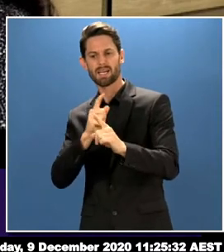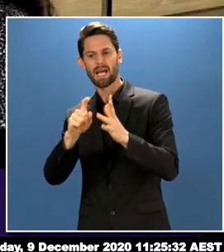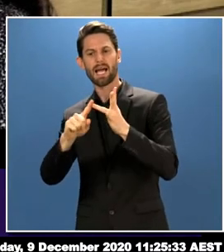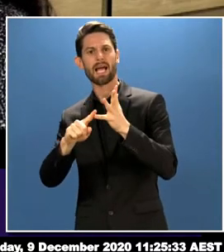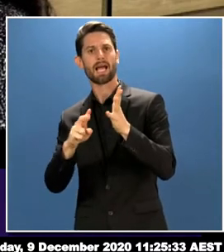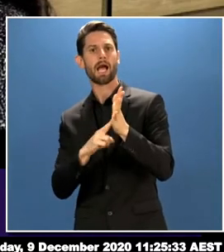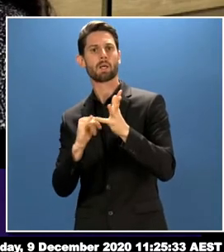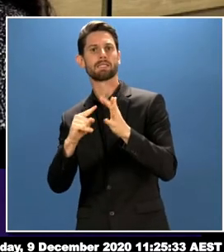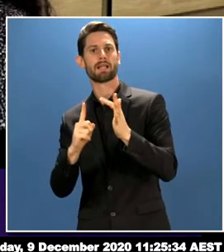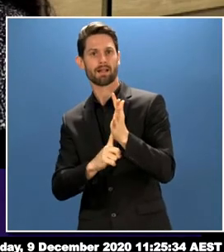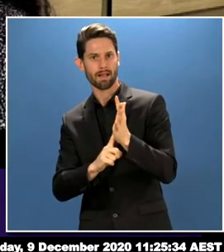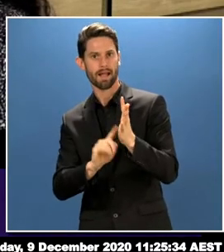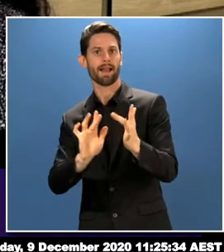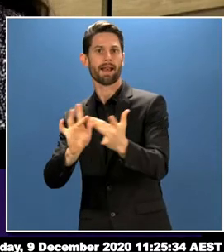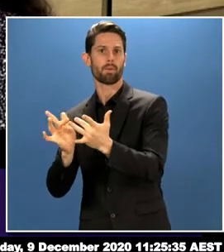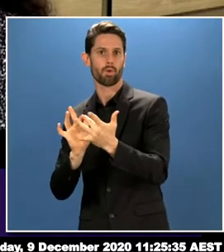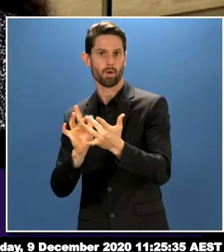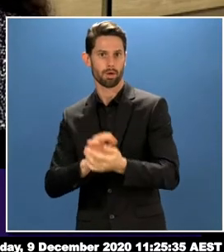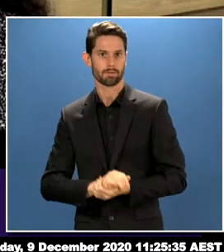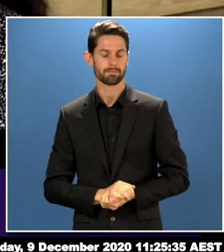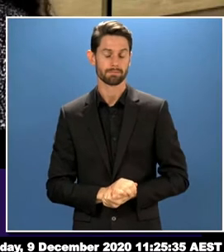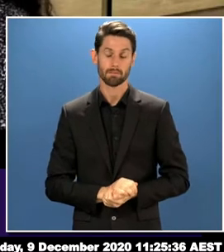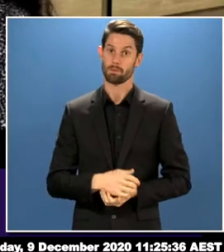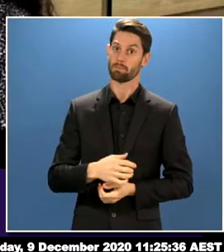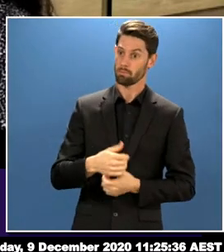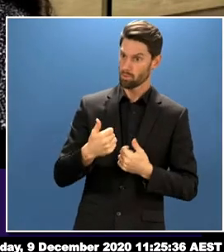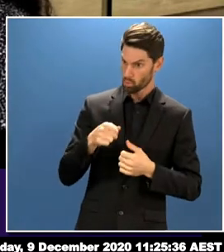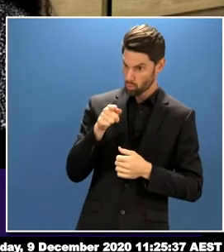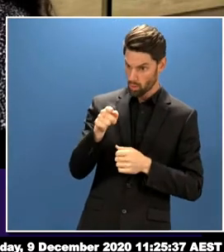Is the position of Assistant Commissioner - Tax Counsel